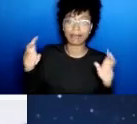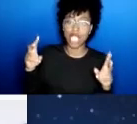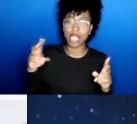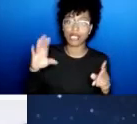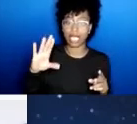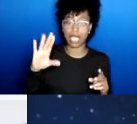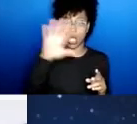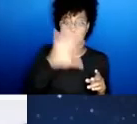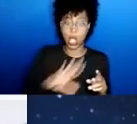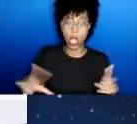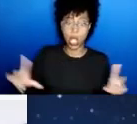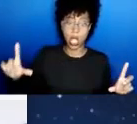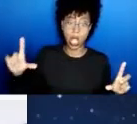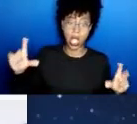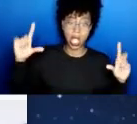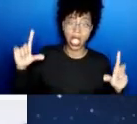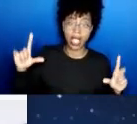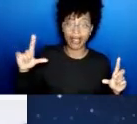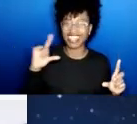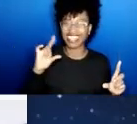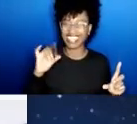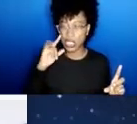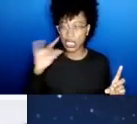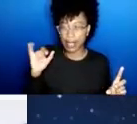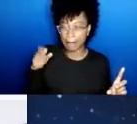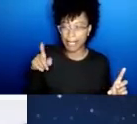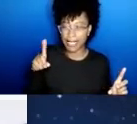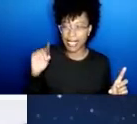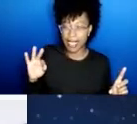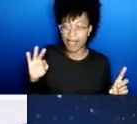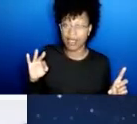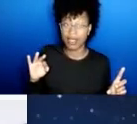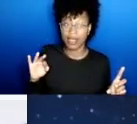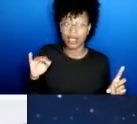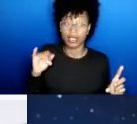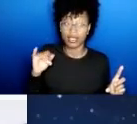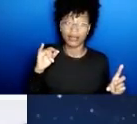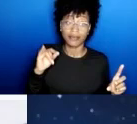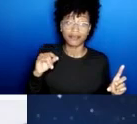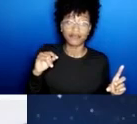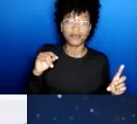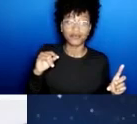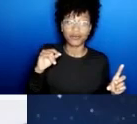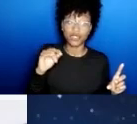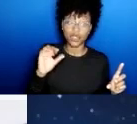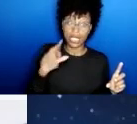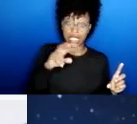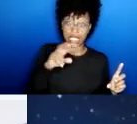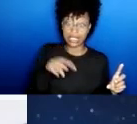06:39:56 , and as such, you would be able to see what you see here, but a traditional